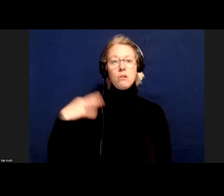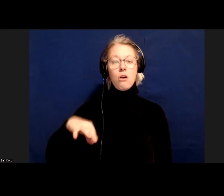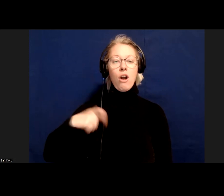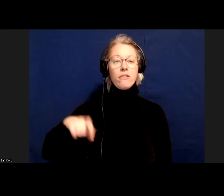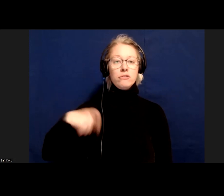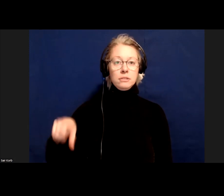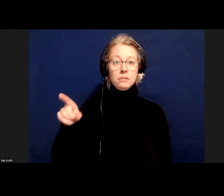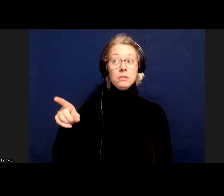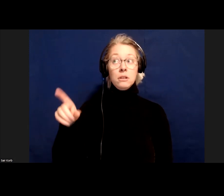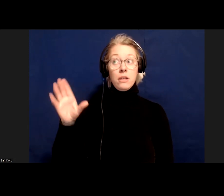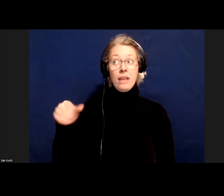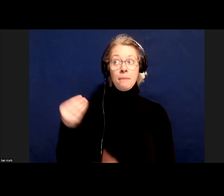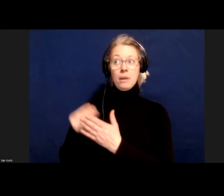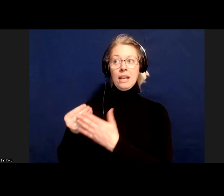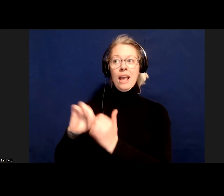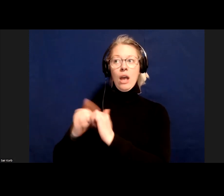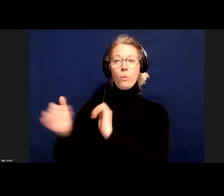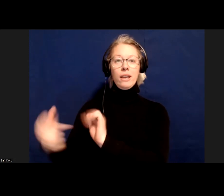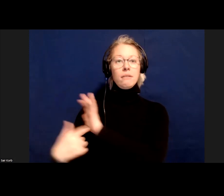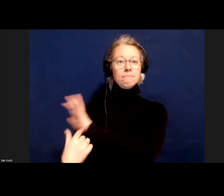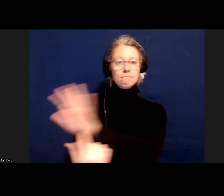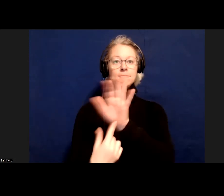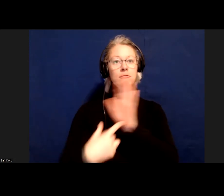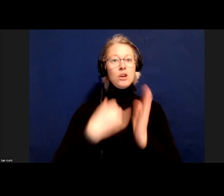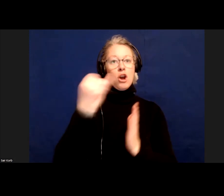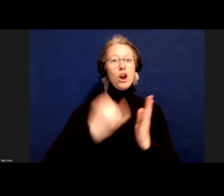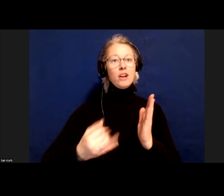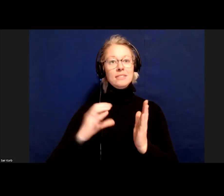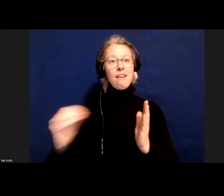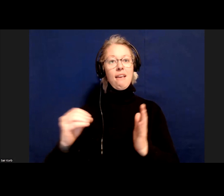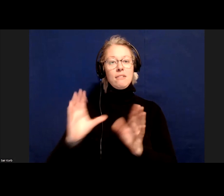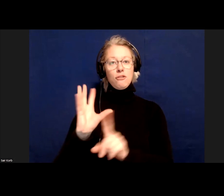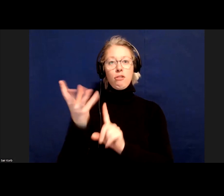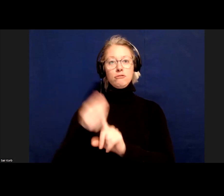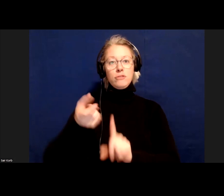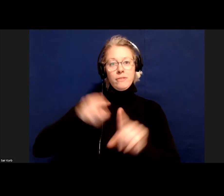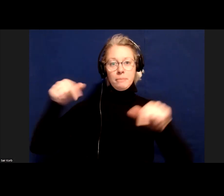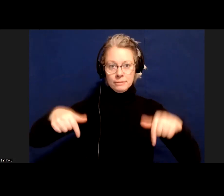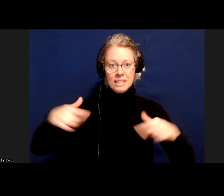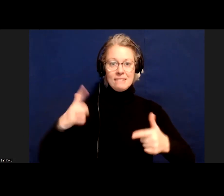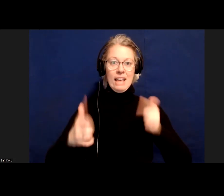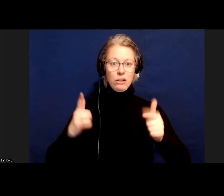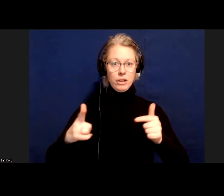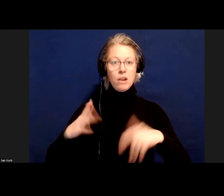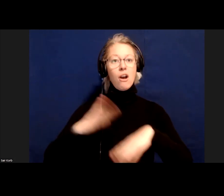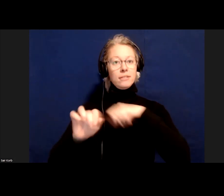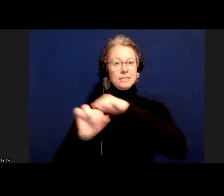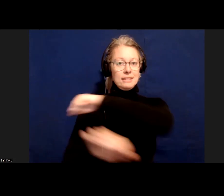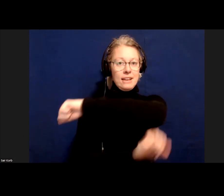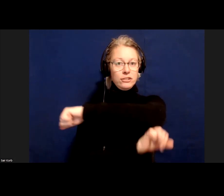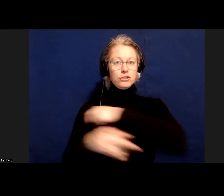feature arts and culture, specifically from Calgary, on the stages while we have these